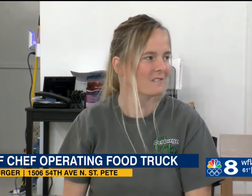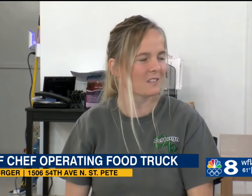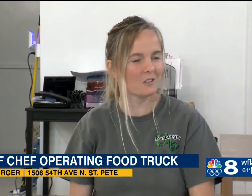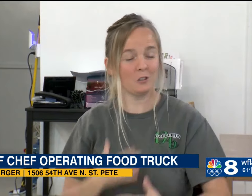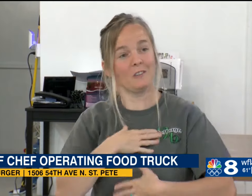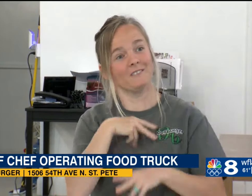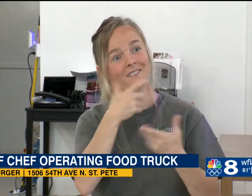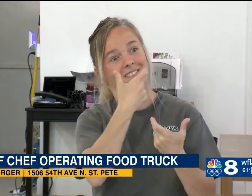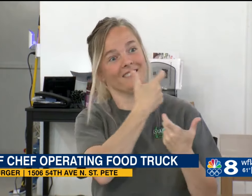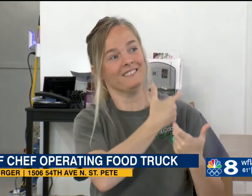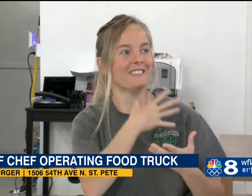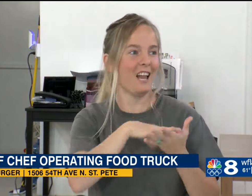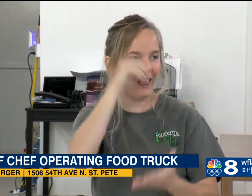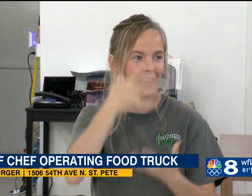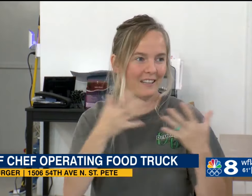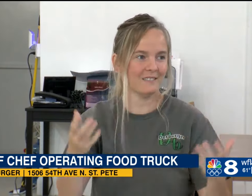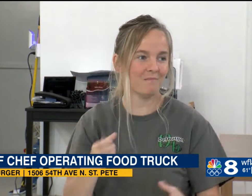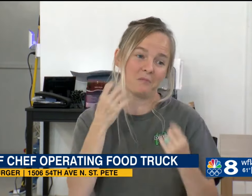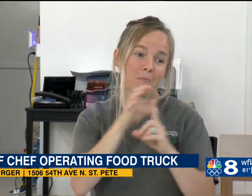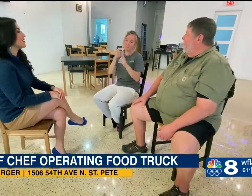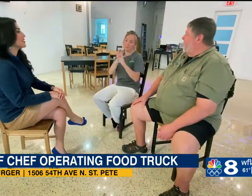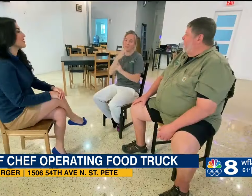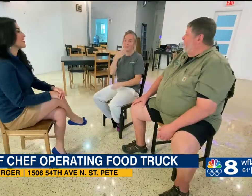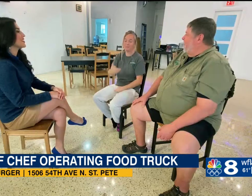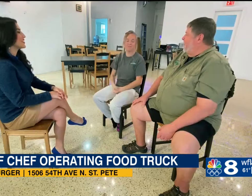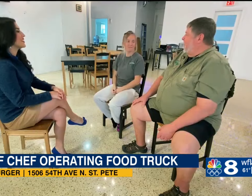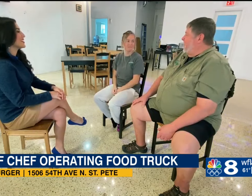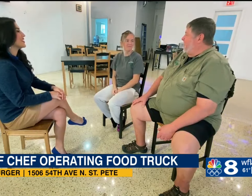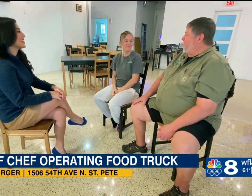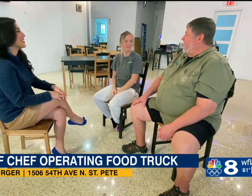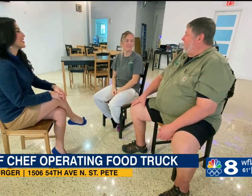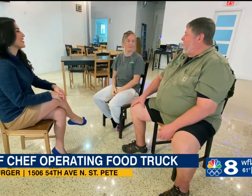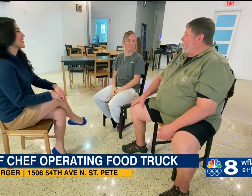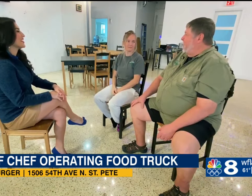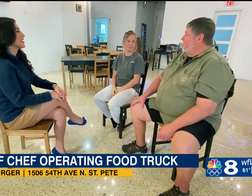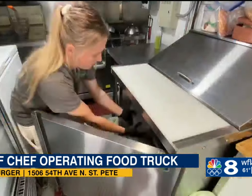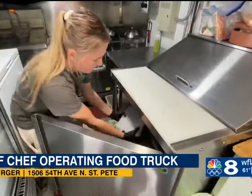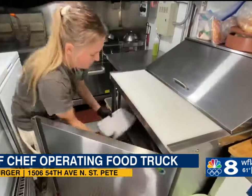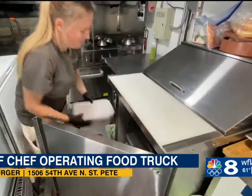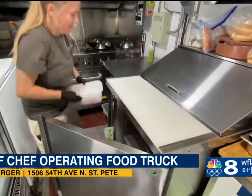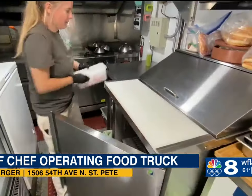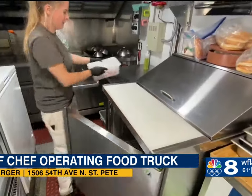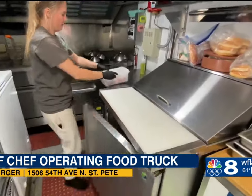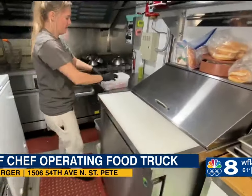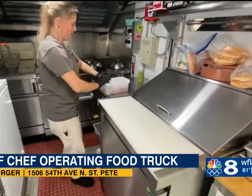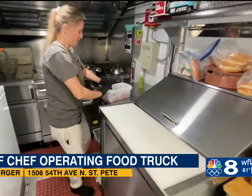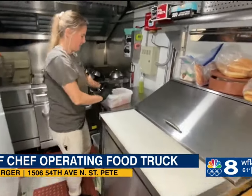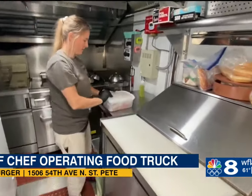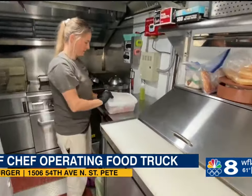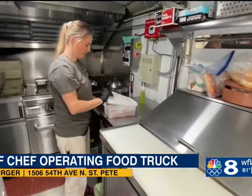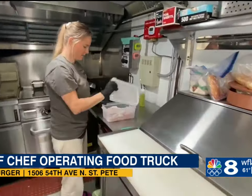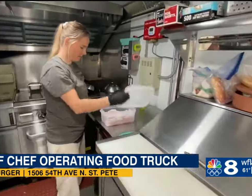COMMUNITY. CLUBS IN EVERY MAJOR CITY. AND THOUGH SOME YEARS. AND SO WE'RE KIND OF SERVING KIND OF A NEW DEATH